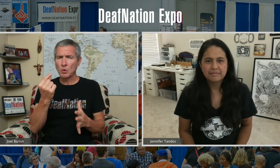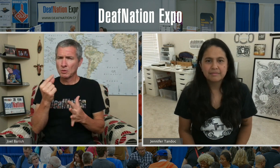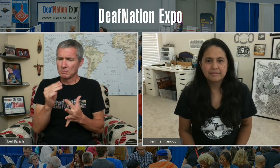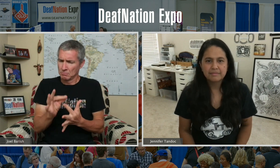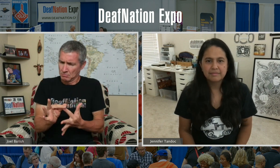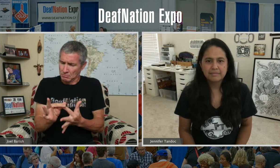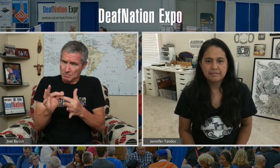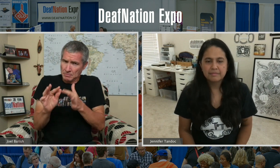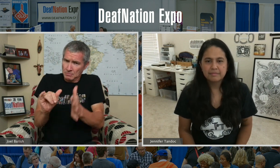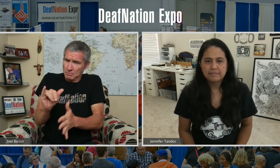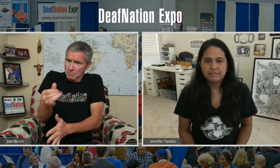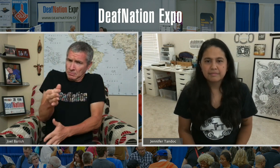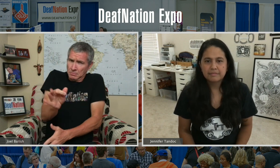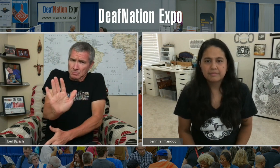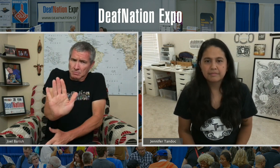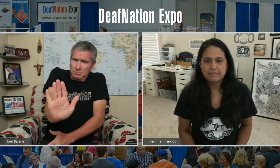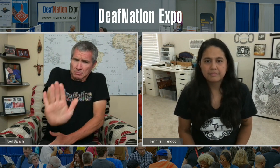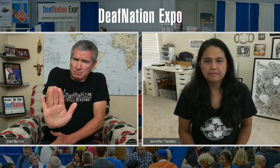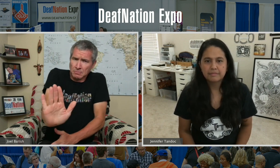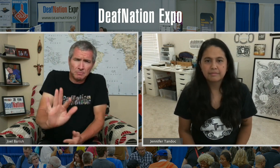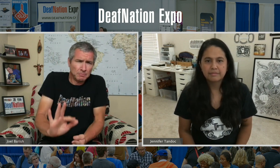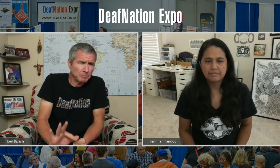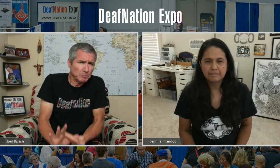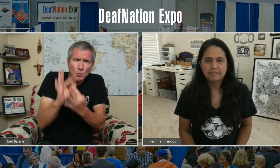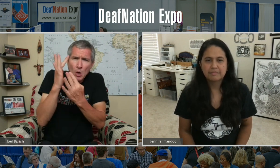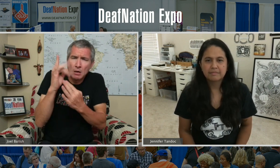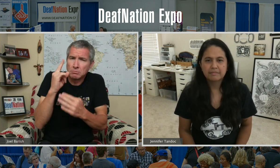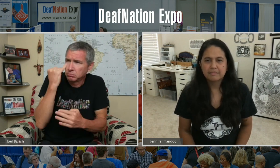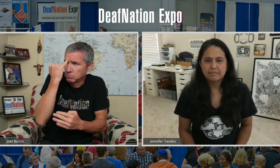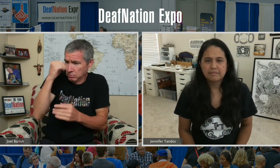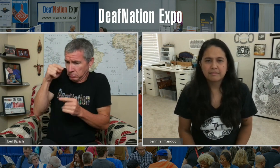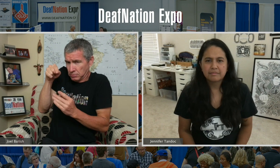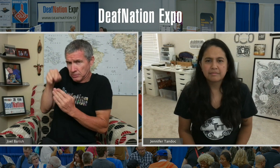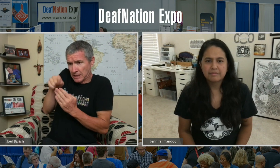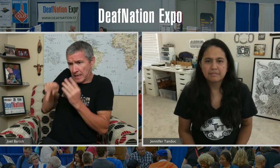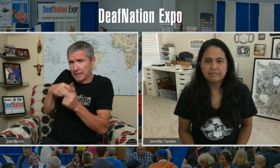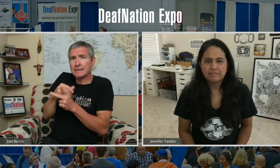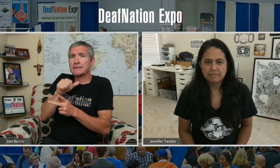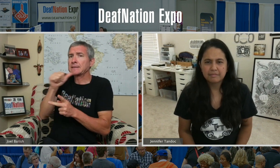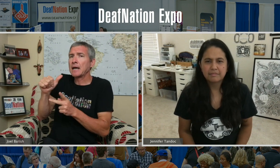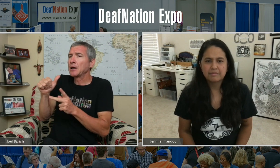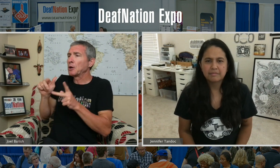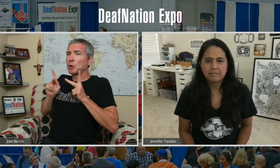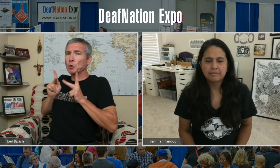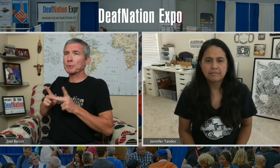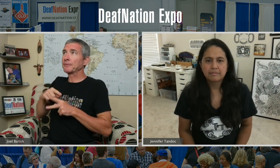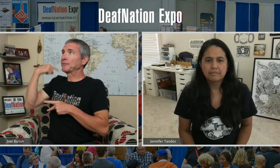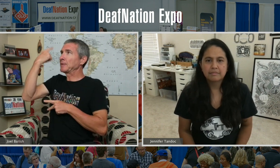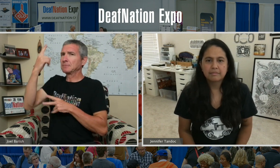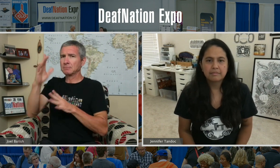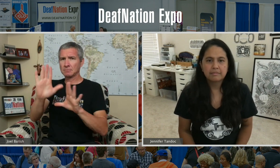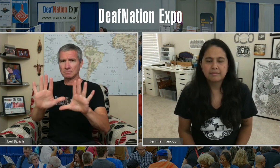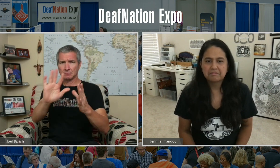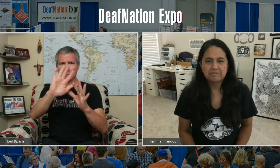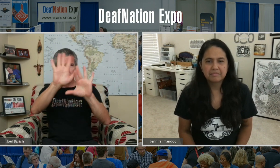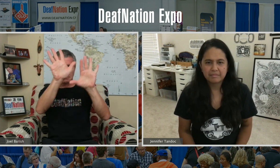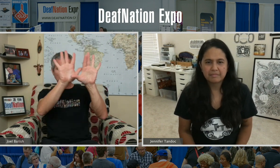What’s so special about your art? What’s something unique that you do, not faces?